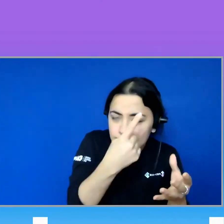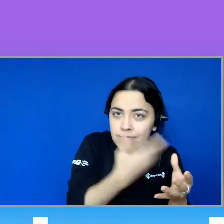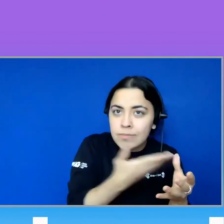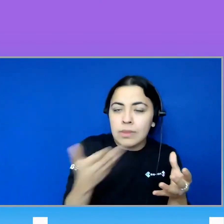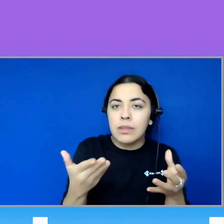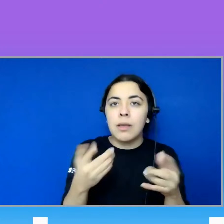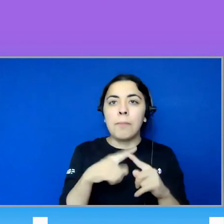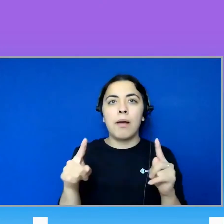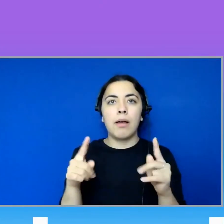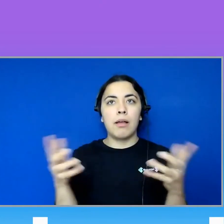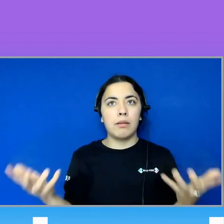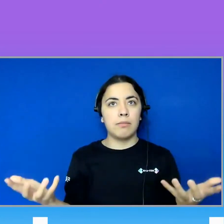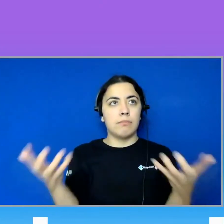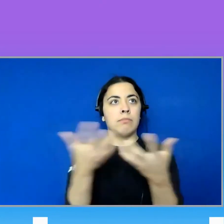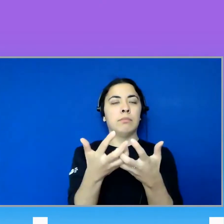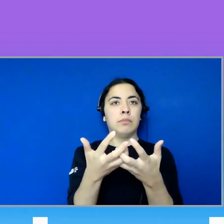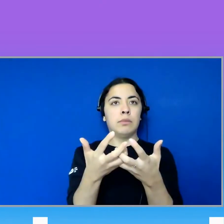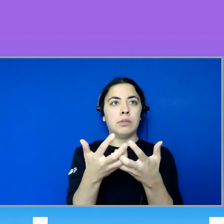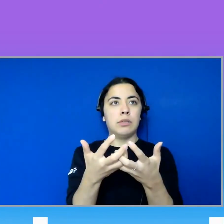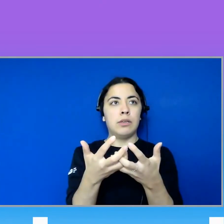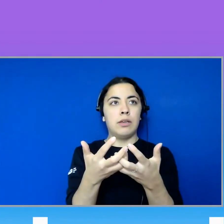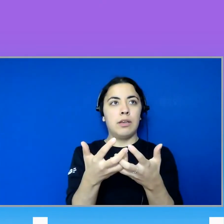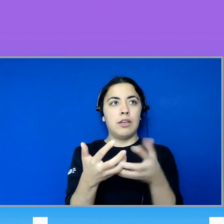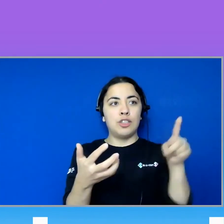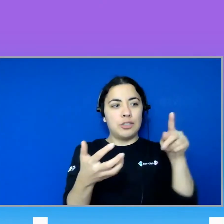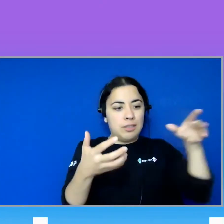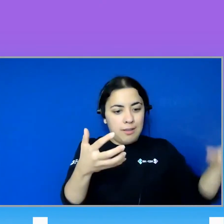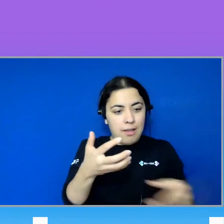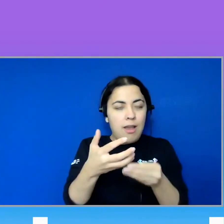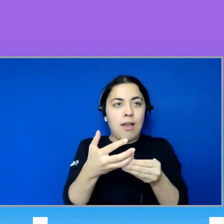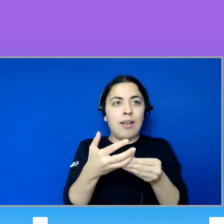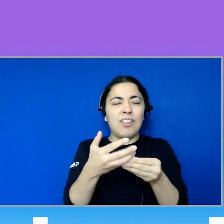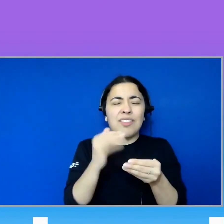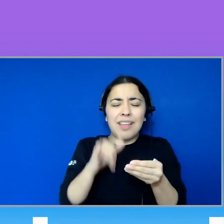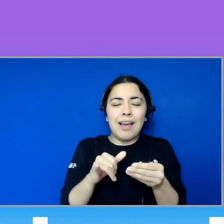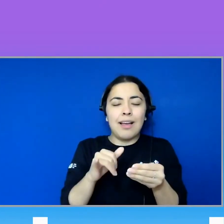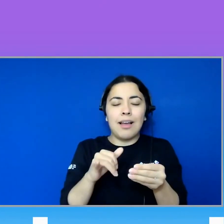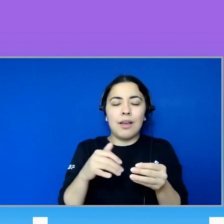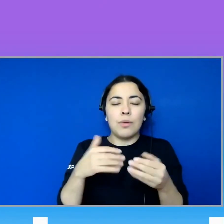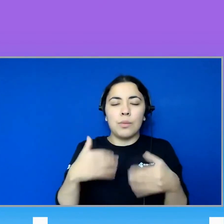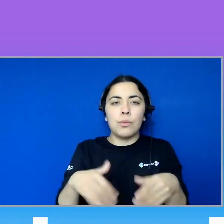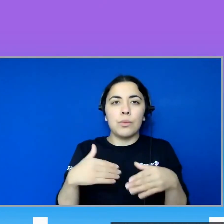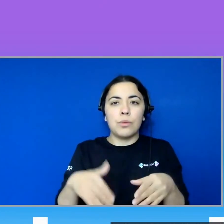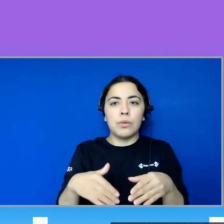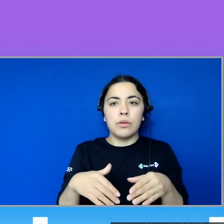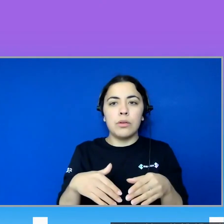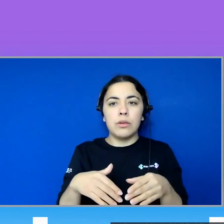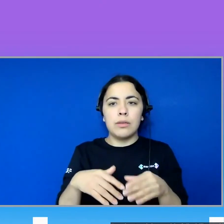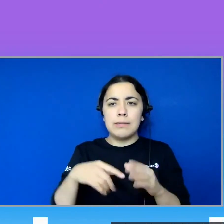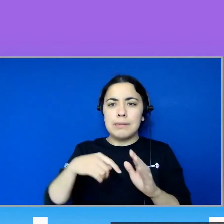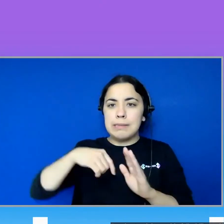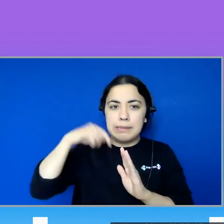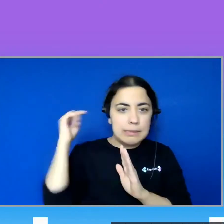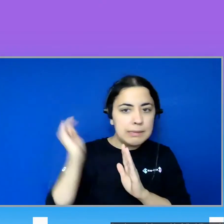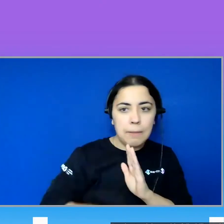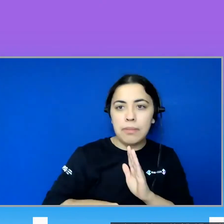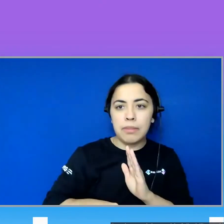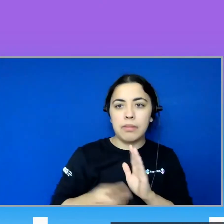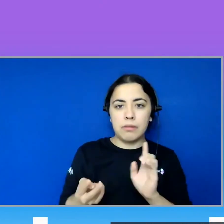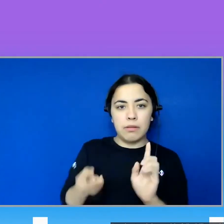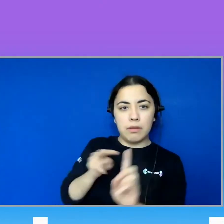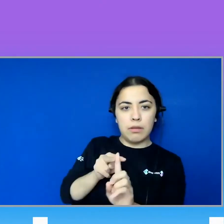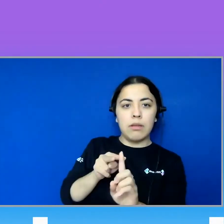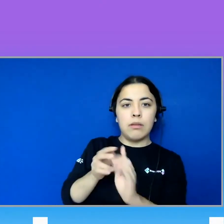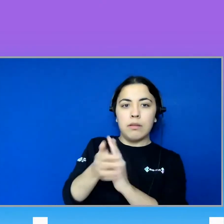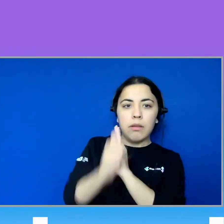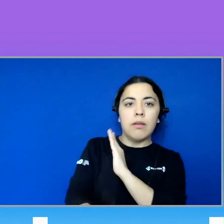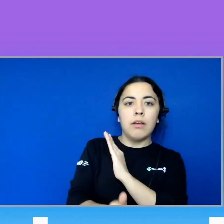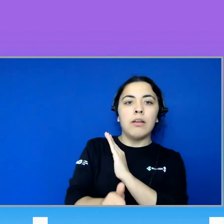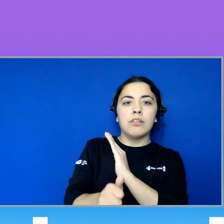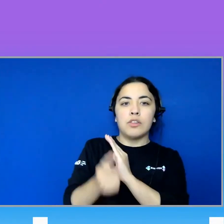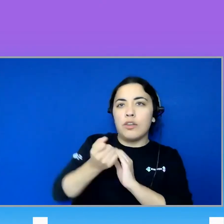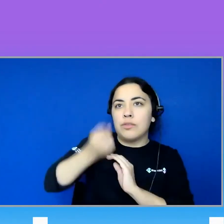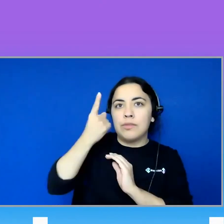complementing that was her real